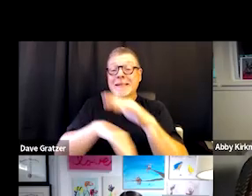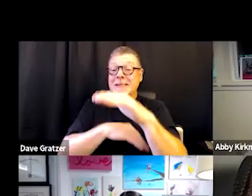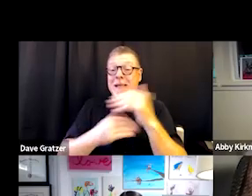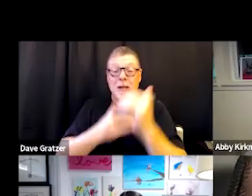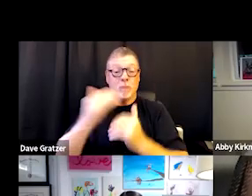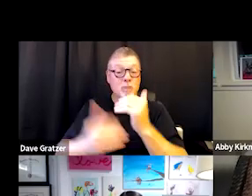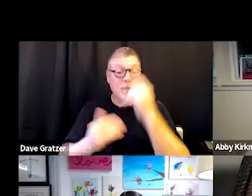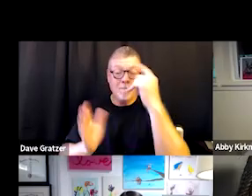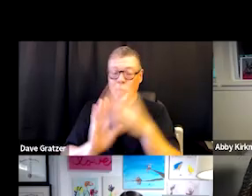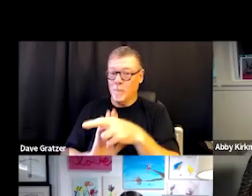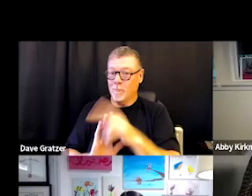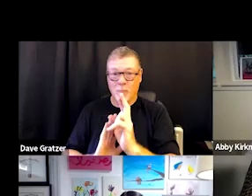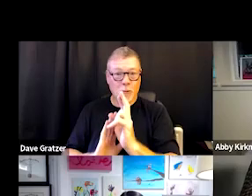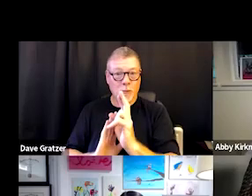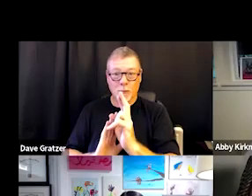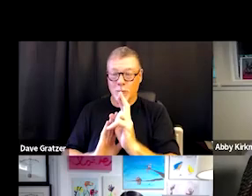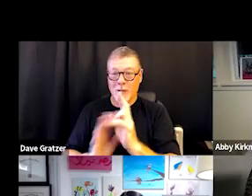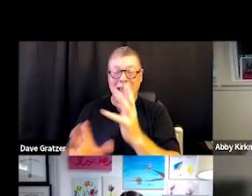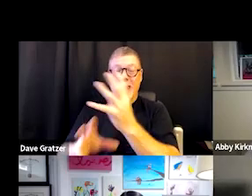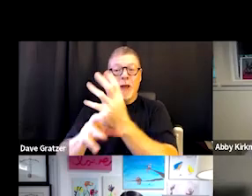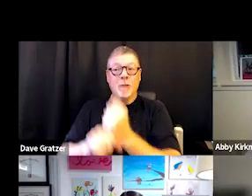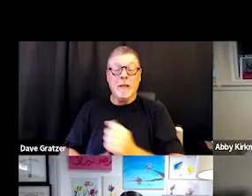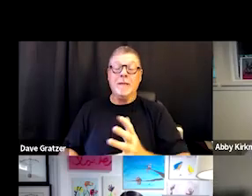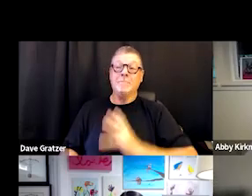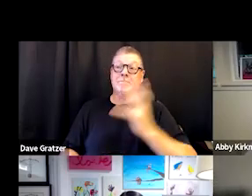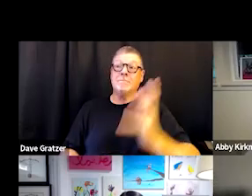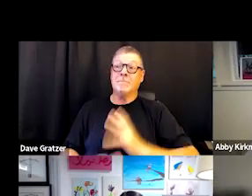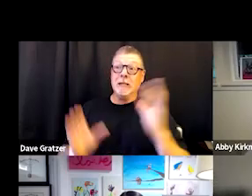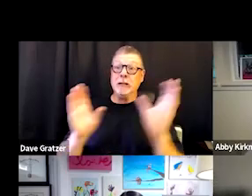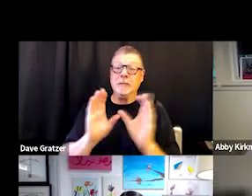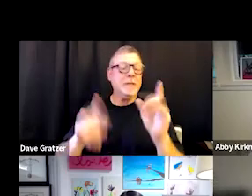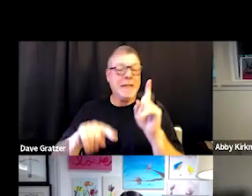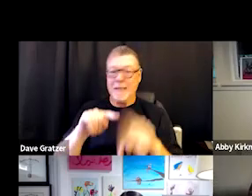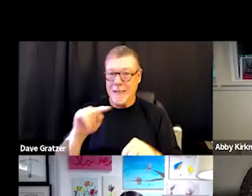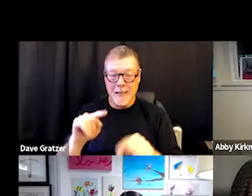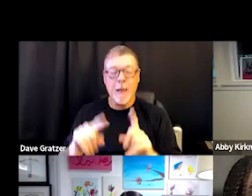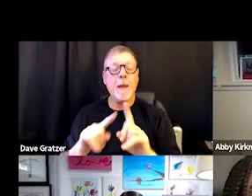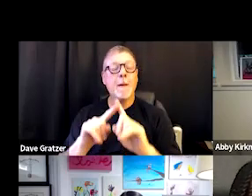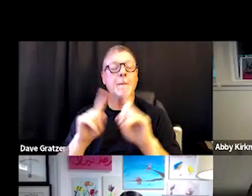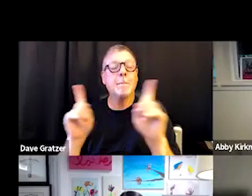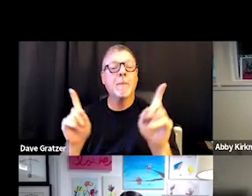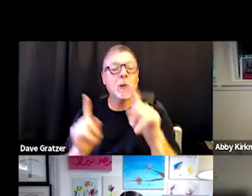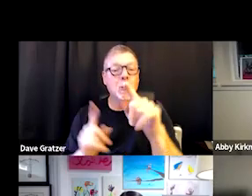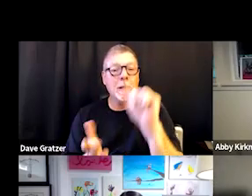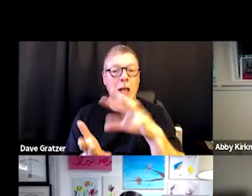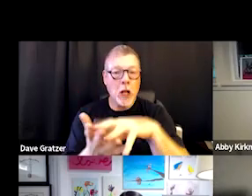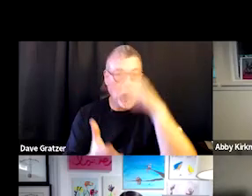and receive an official certificate of completion, but you can learn all of the information.